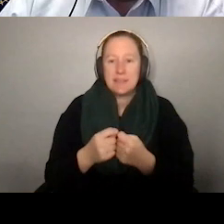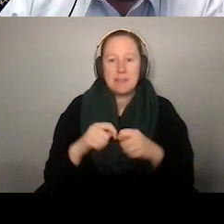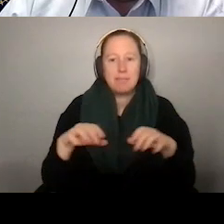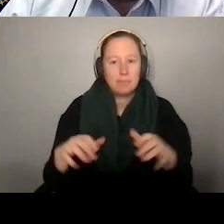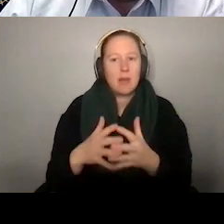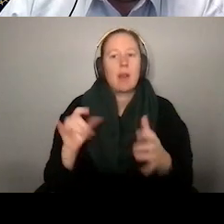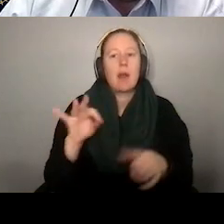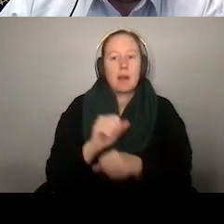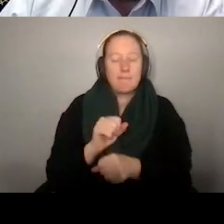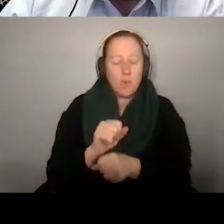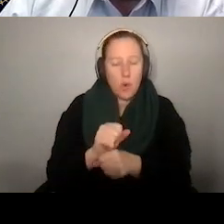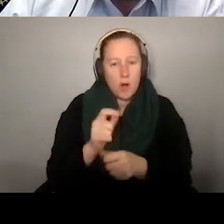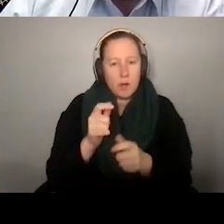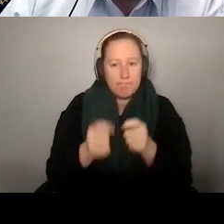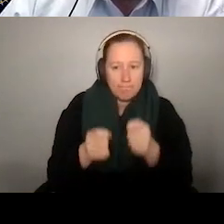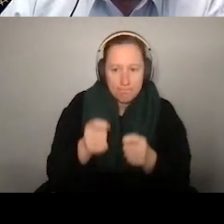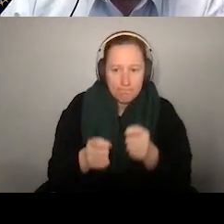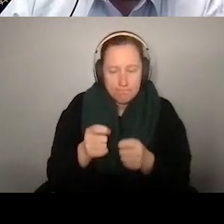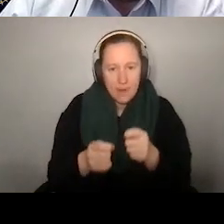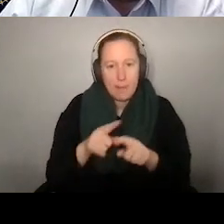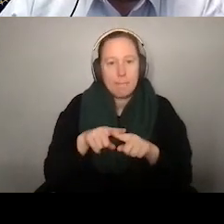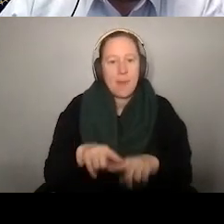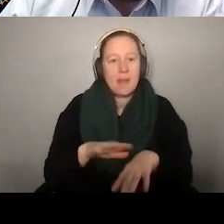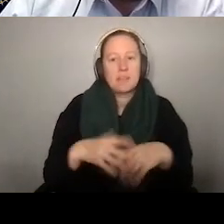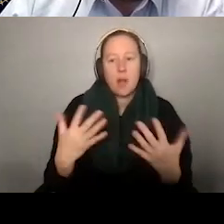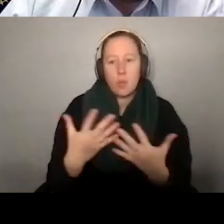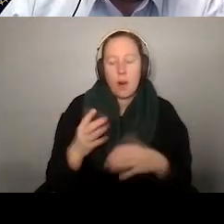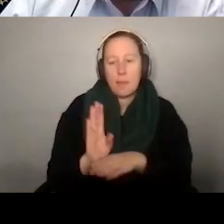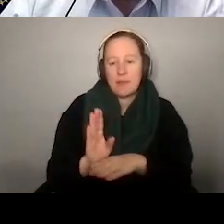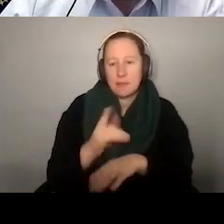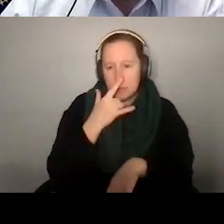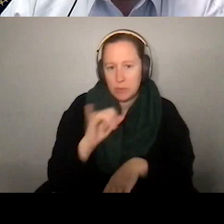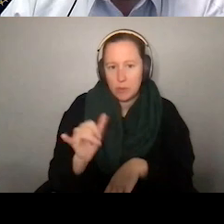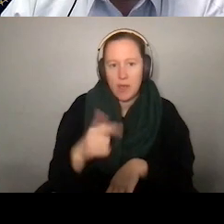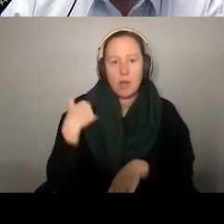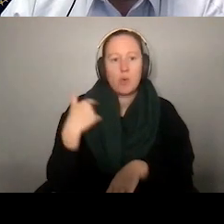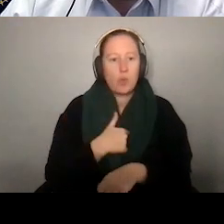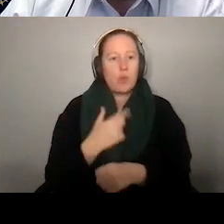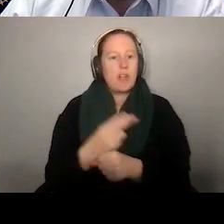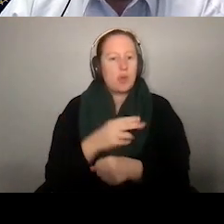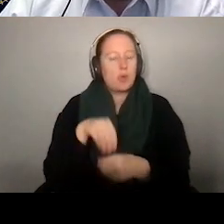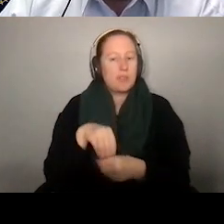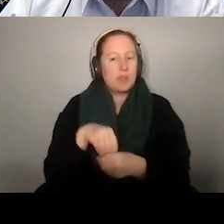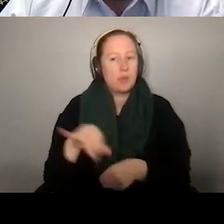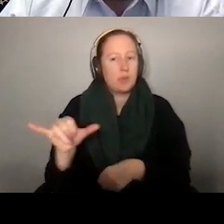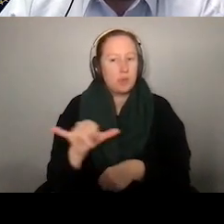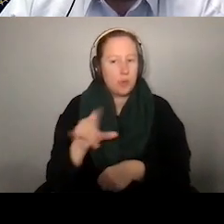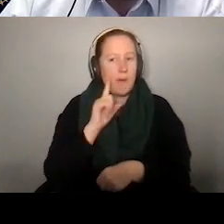this FAQ annually as our business evolves, we even use it internally as a one-stop shop reference for common inquiries that we receive from